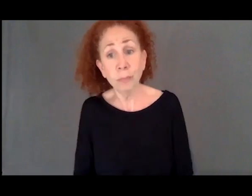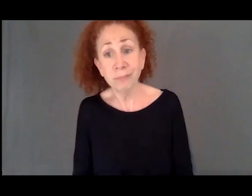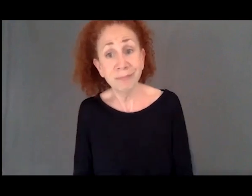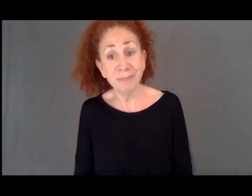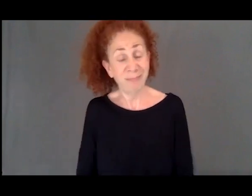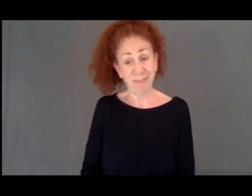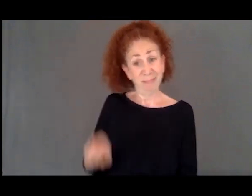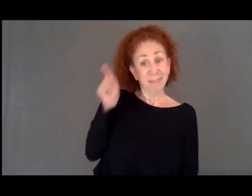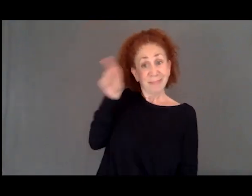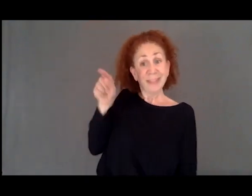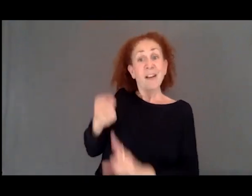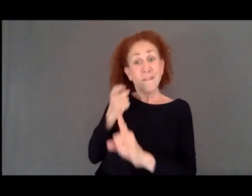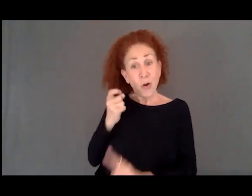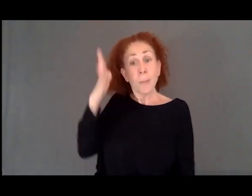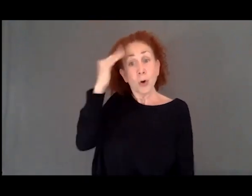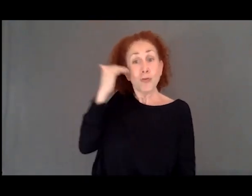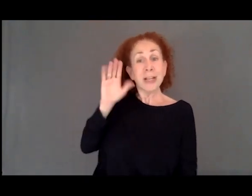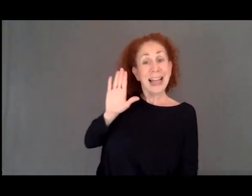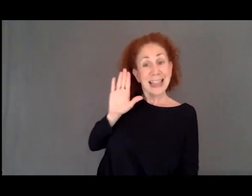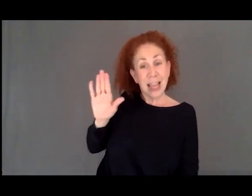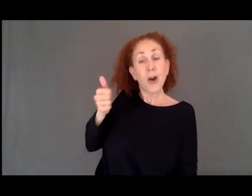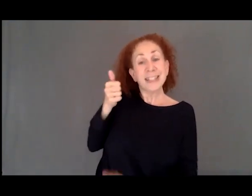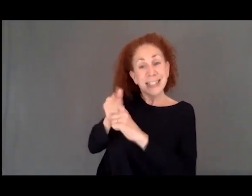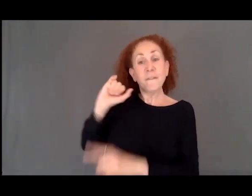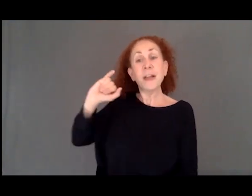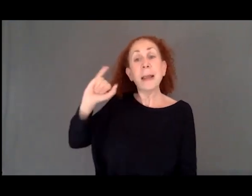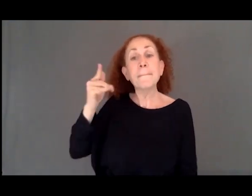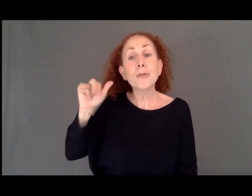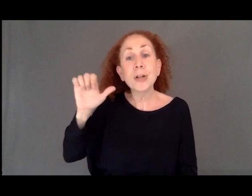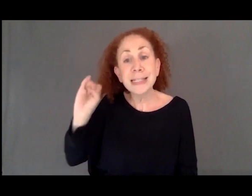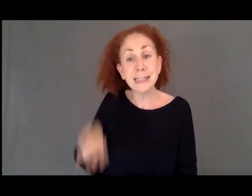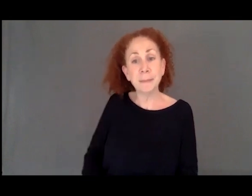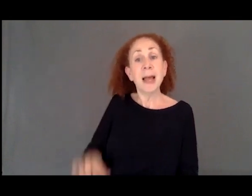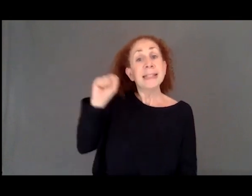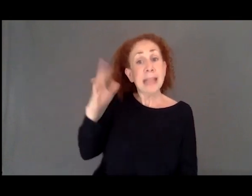Korean wave pop culture is born out of Korean sub-imperialism. I mean, South Korea was a country